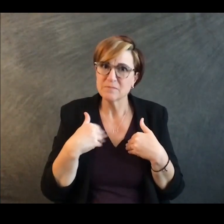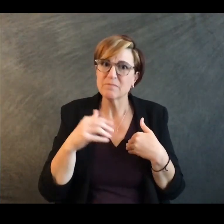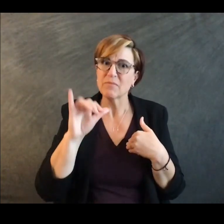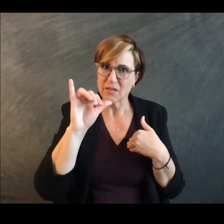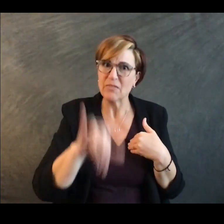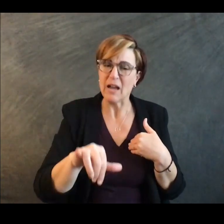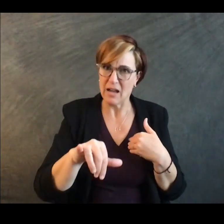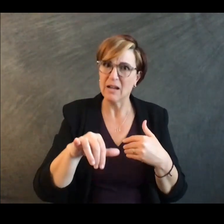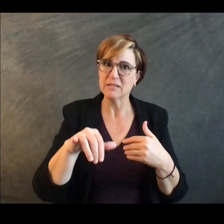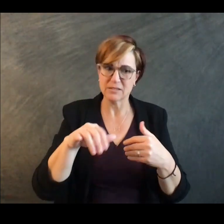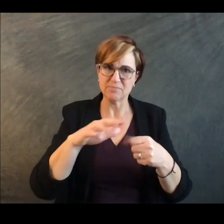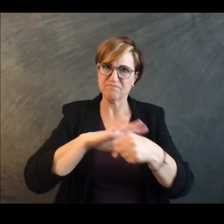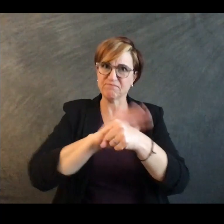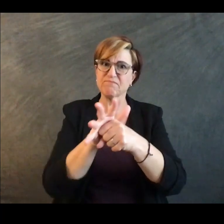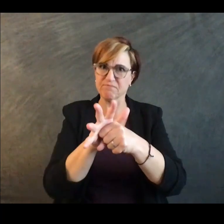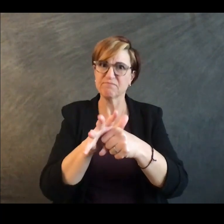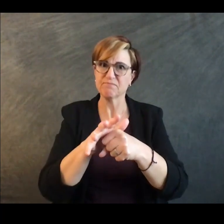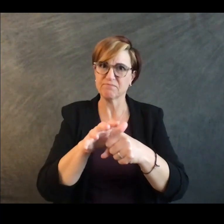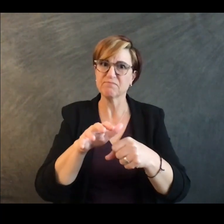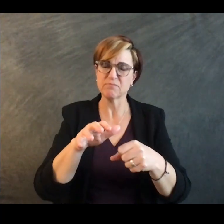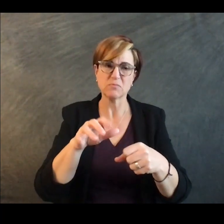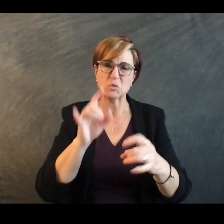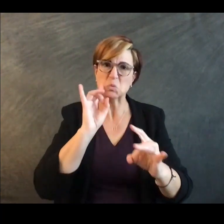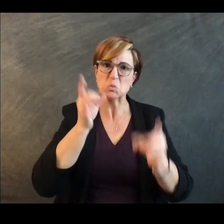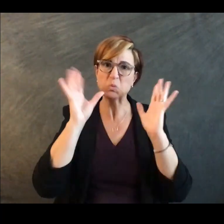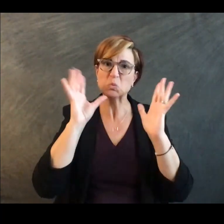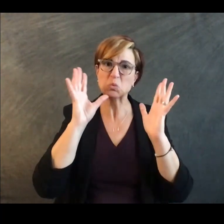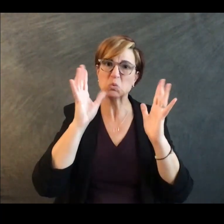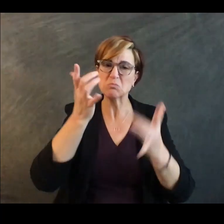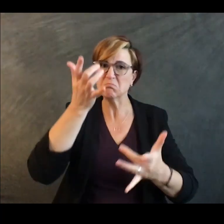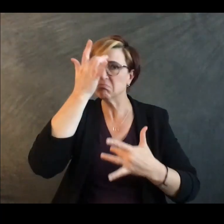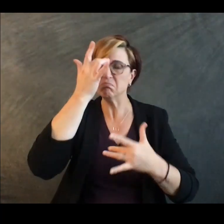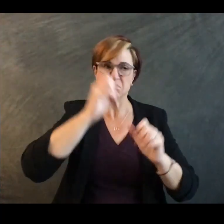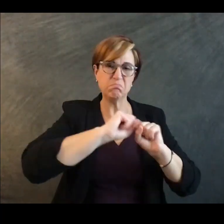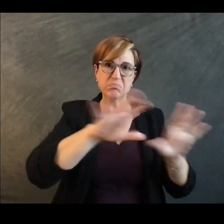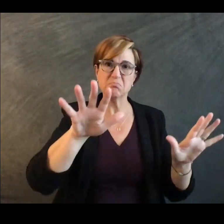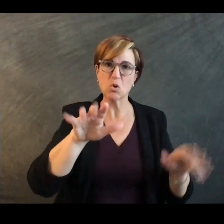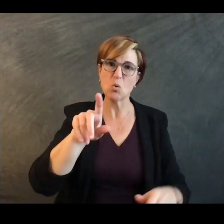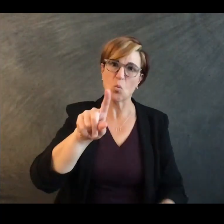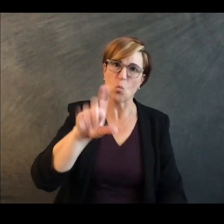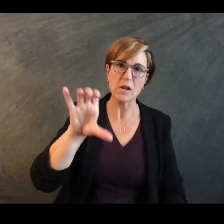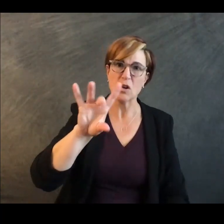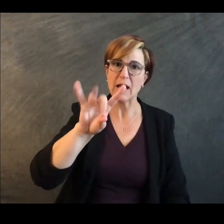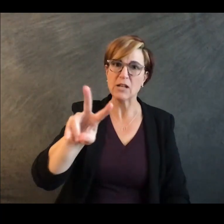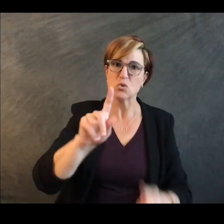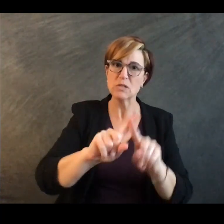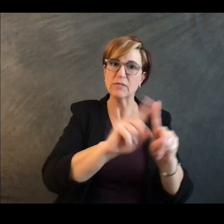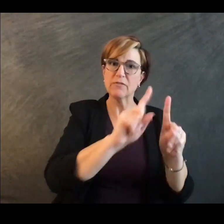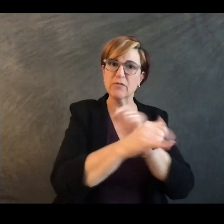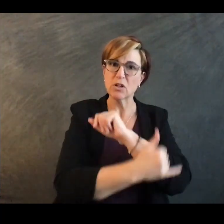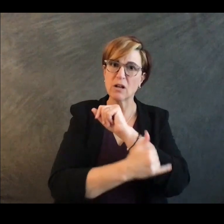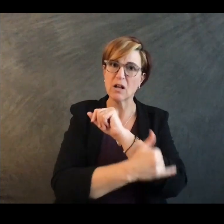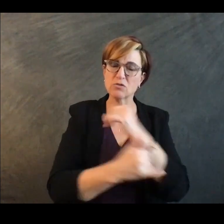scourge by this virus but as we wage medical war on the virus